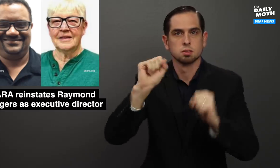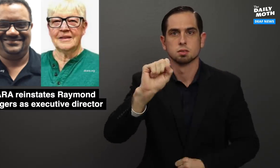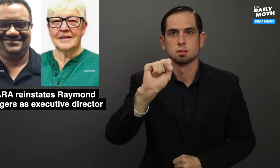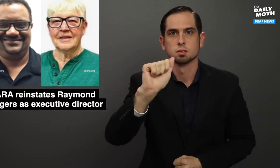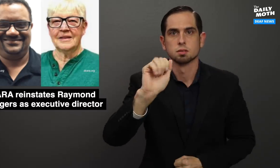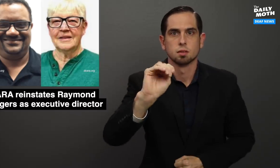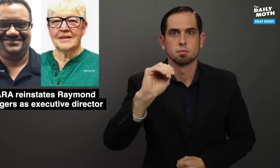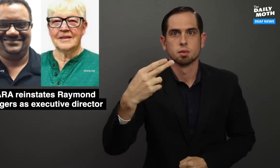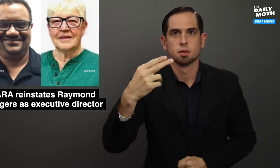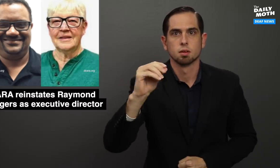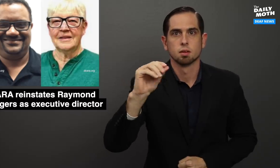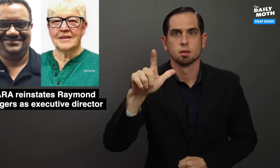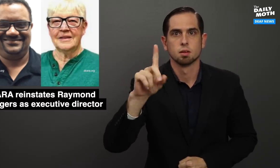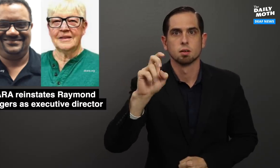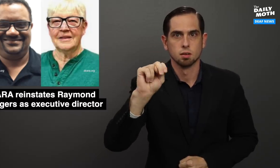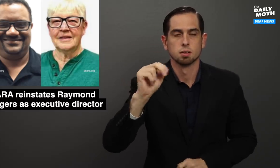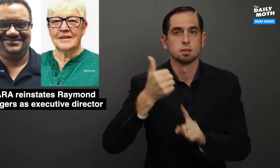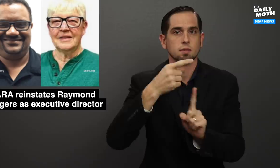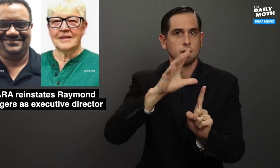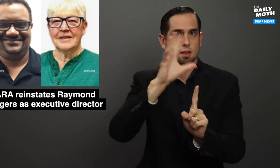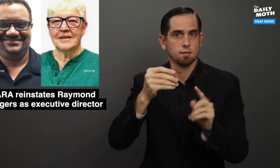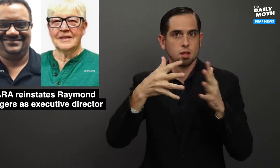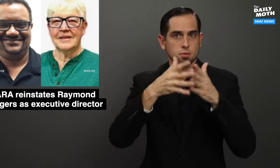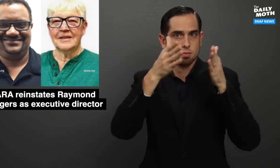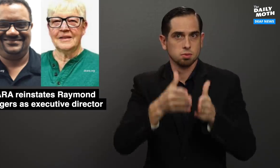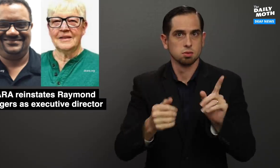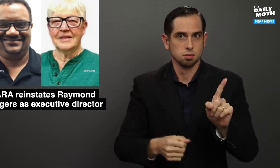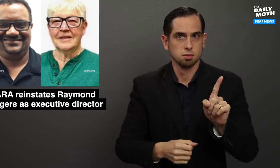Sam Holden, who is African-American.